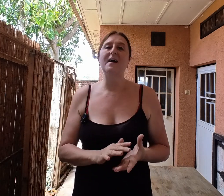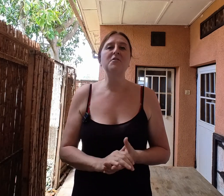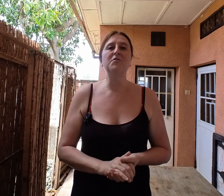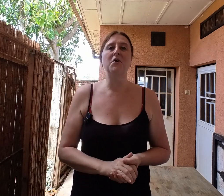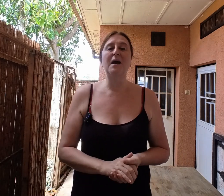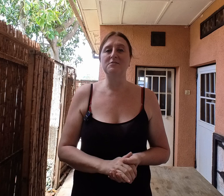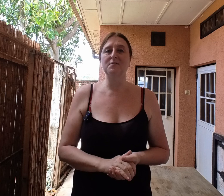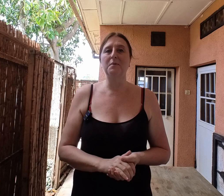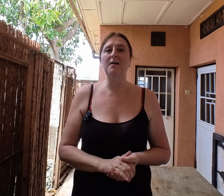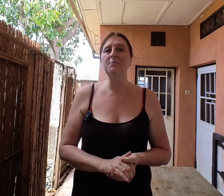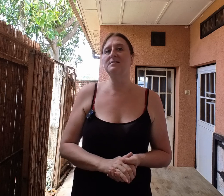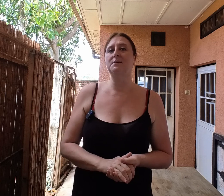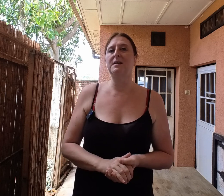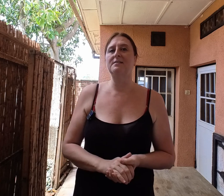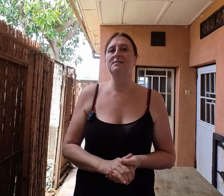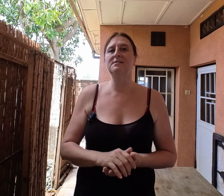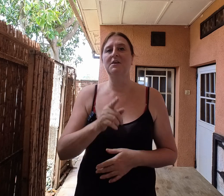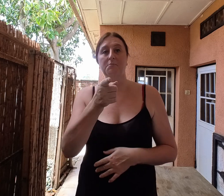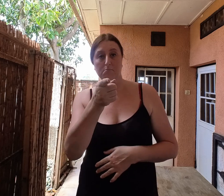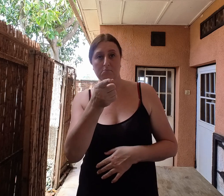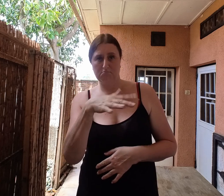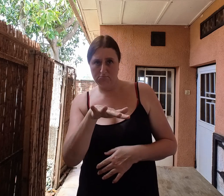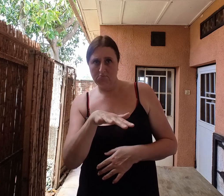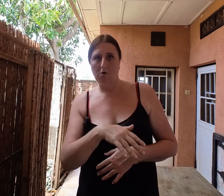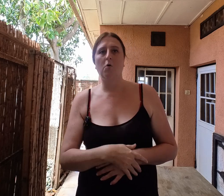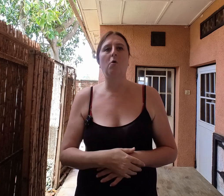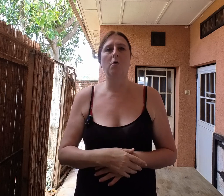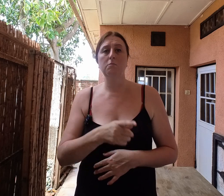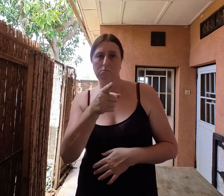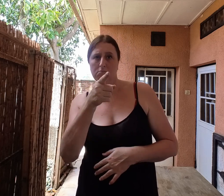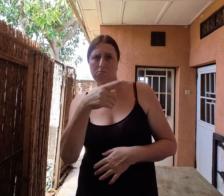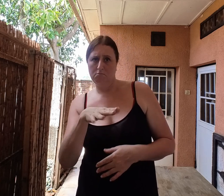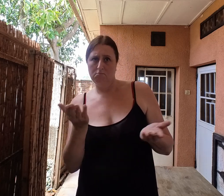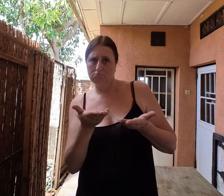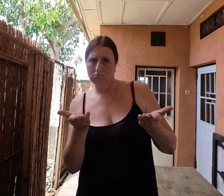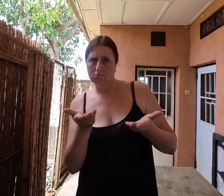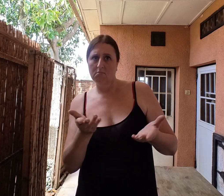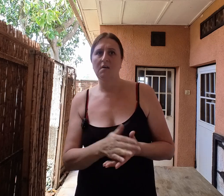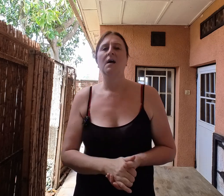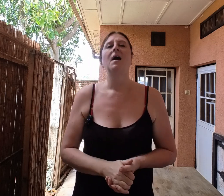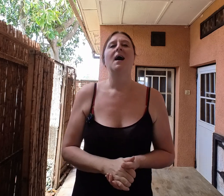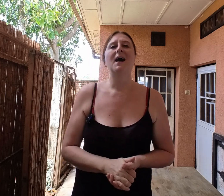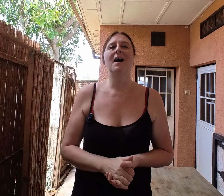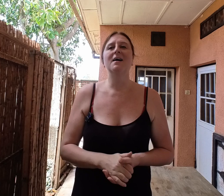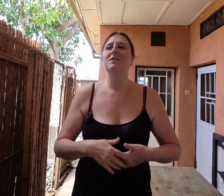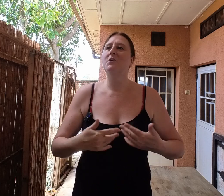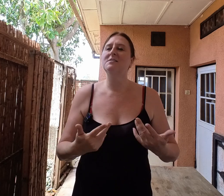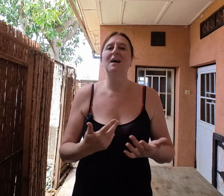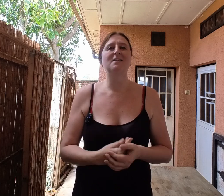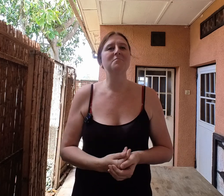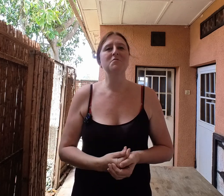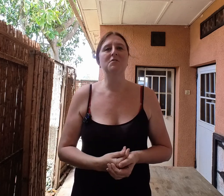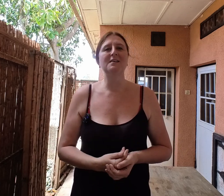and now you know how to reply when somebody asks you [sign] or [sign]. You can tell them